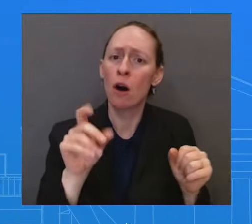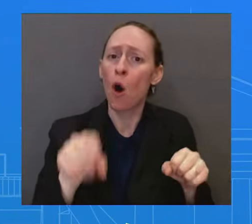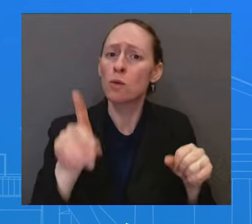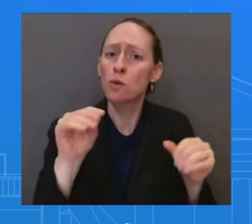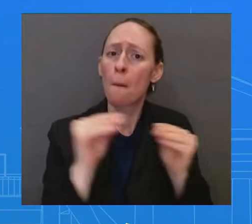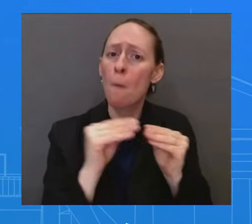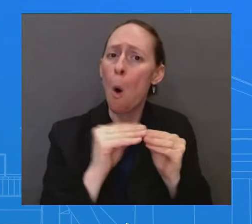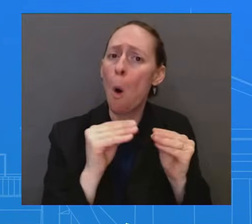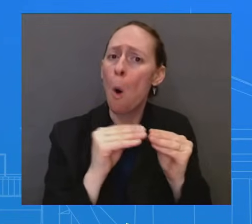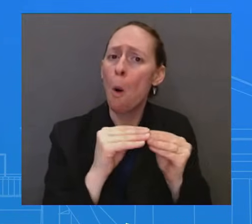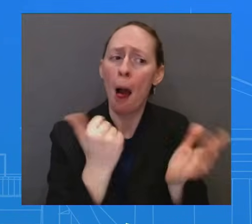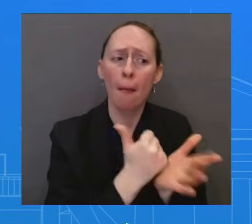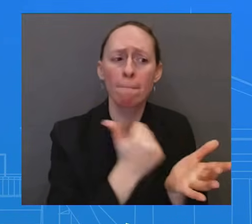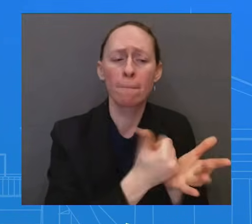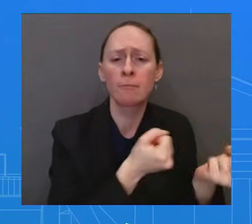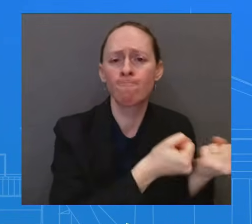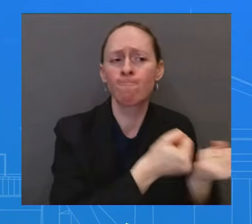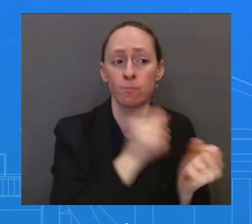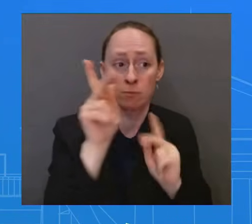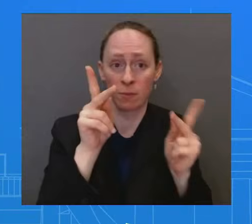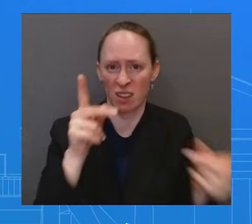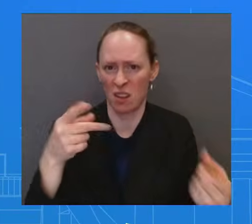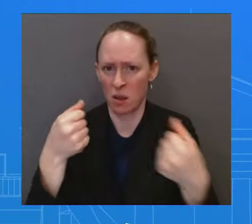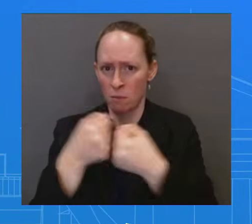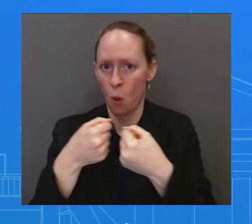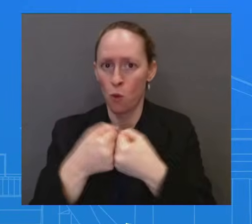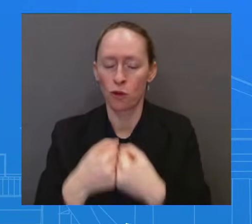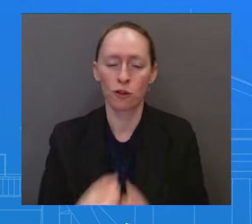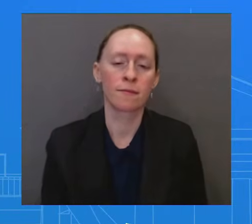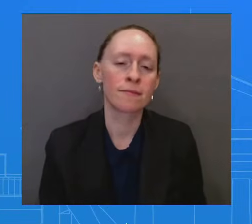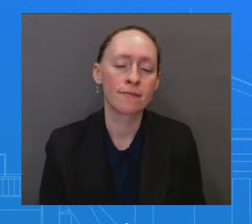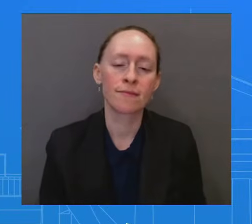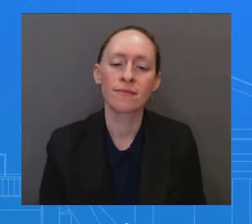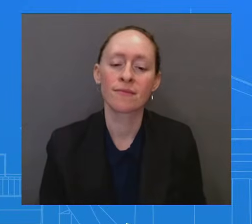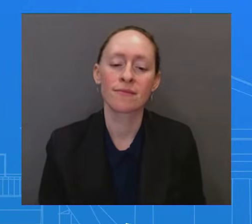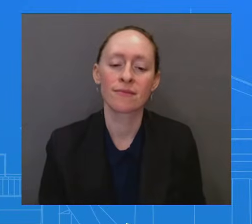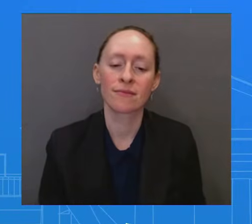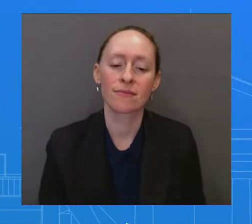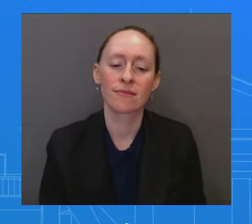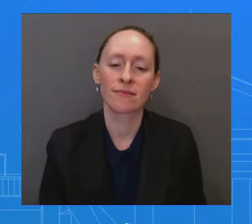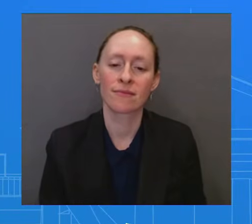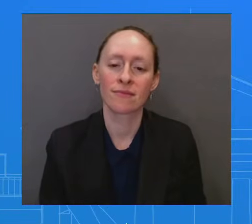to Gaza, when we saw Vice President Harris go to Dubai, she had pretty forceful words